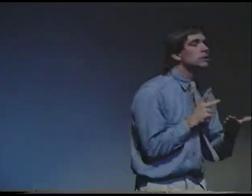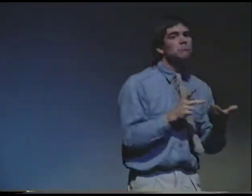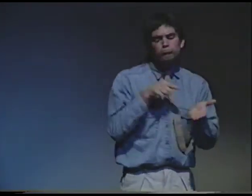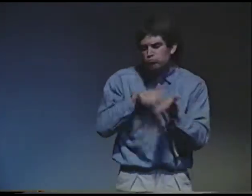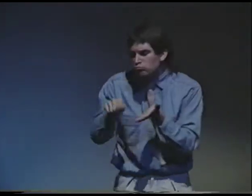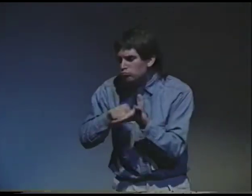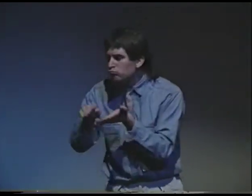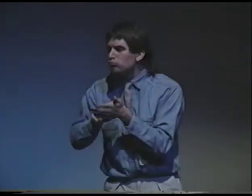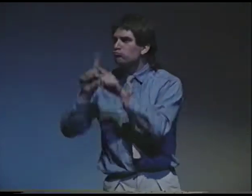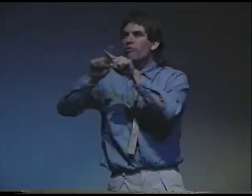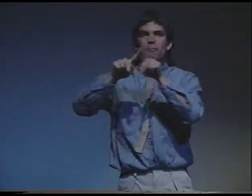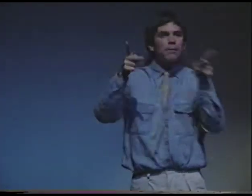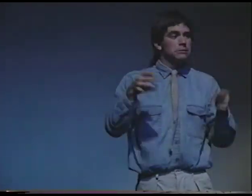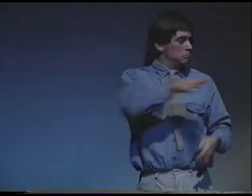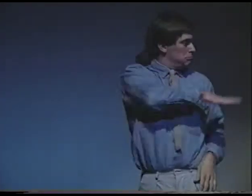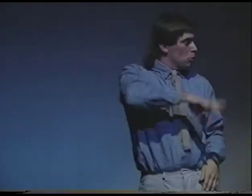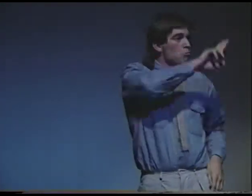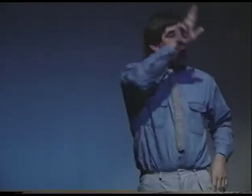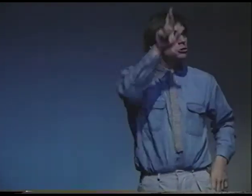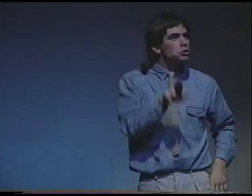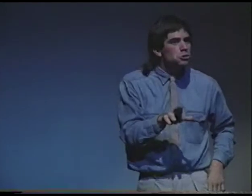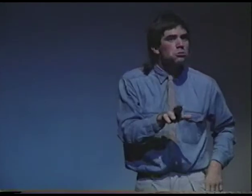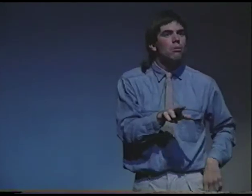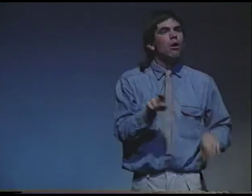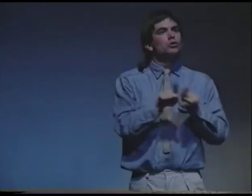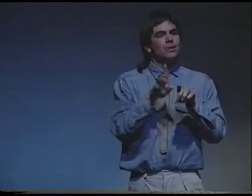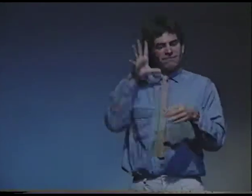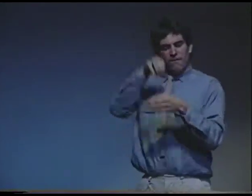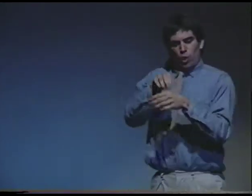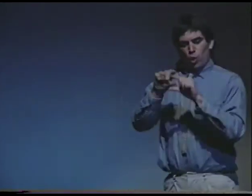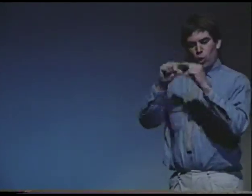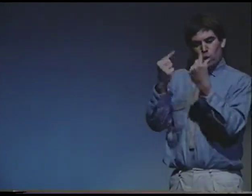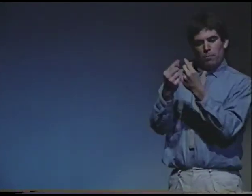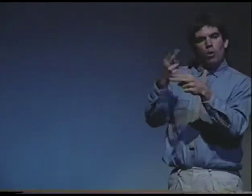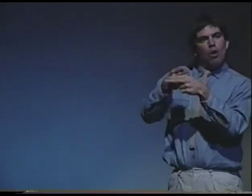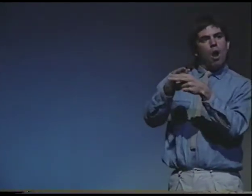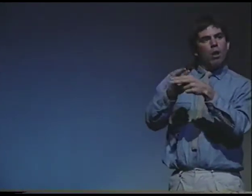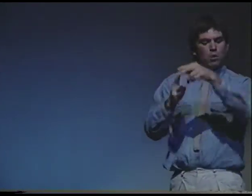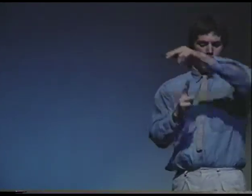doing other programs, poetry, investigating various things around Rochester.